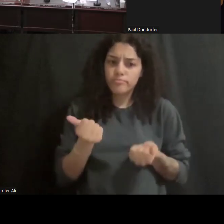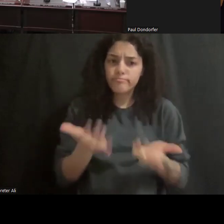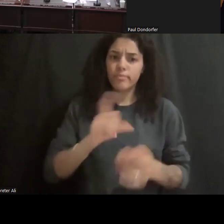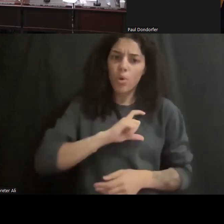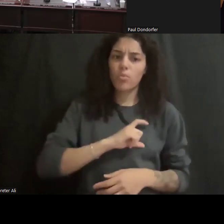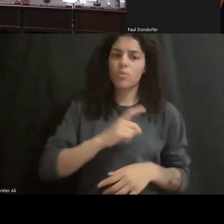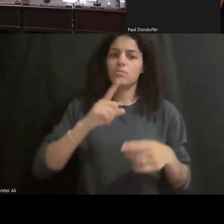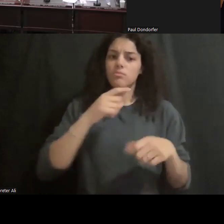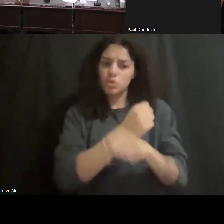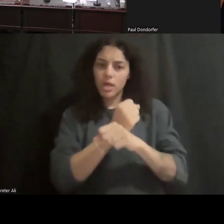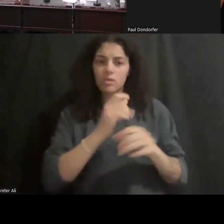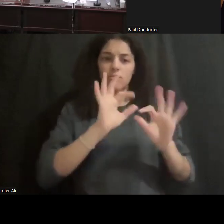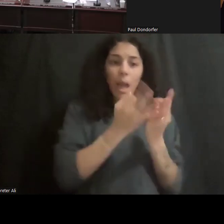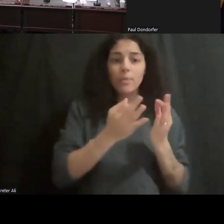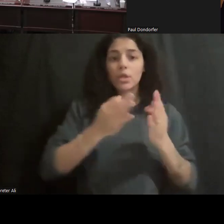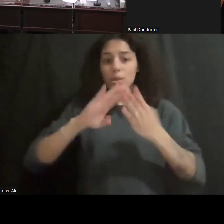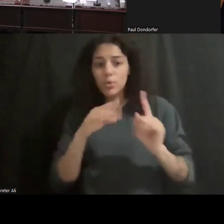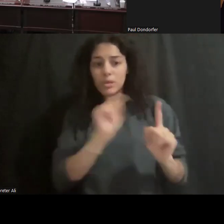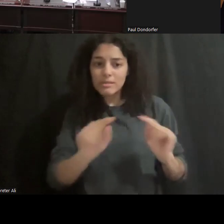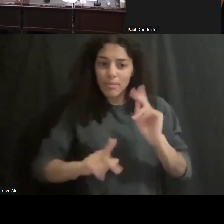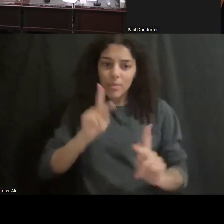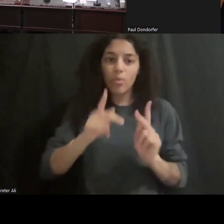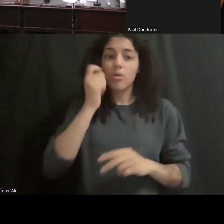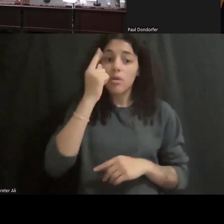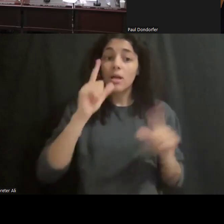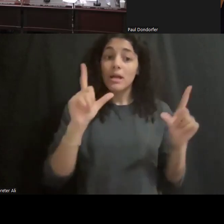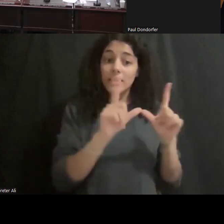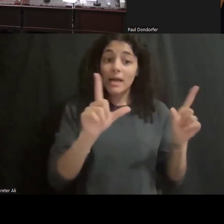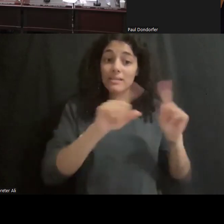plate readers are proven to work Yet Monroe County remains the only county in New York State without